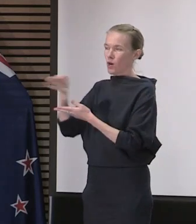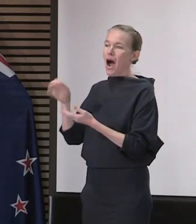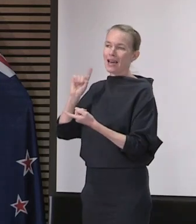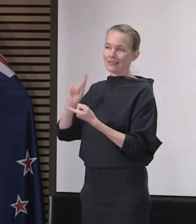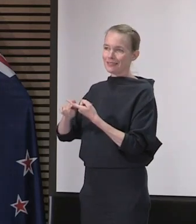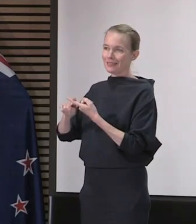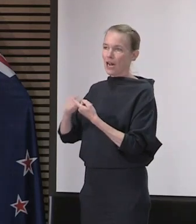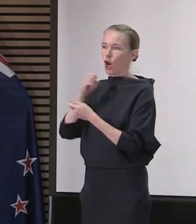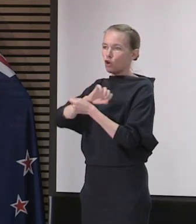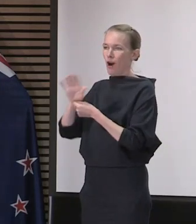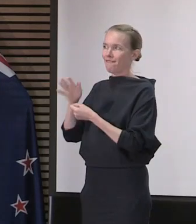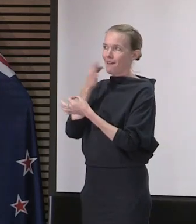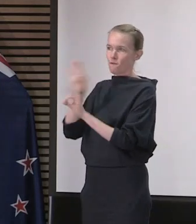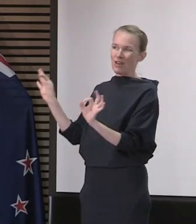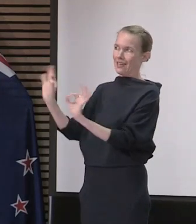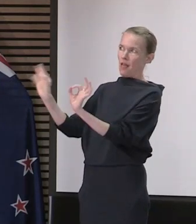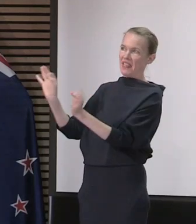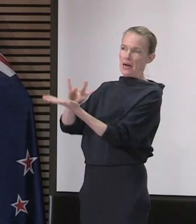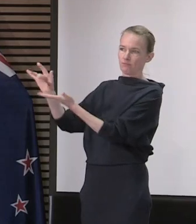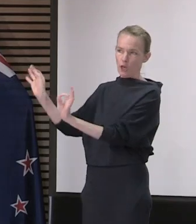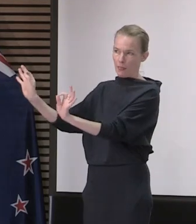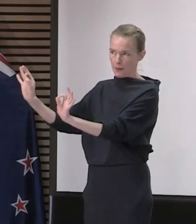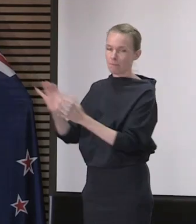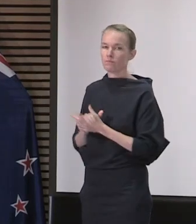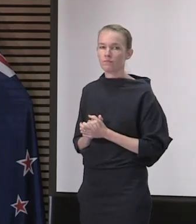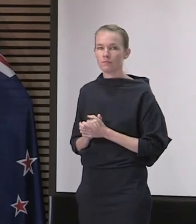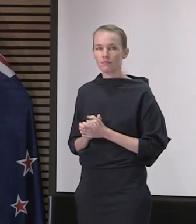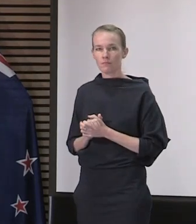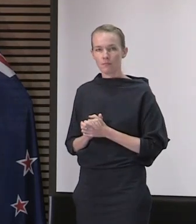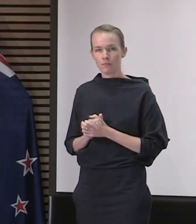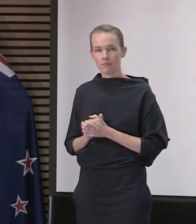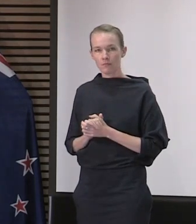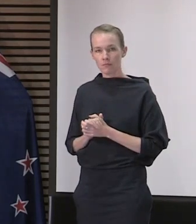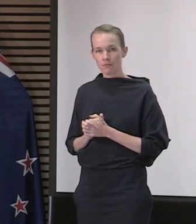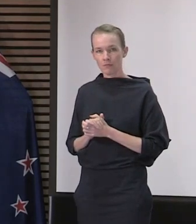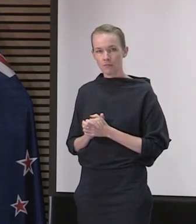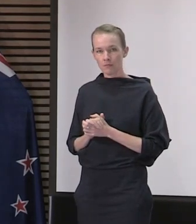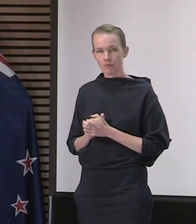more likely. So I don't think it puts in jeopardy anything that might have happened in